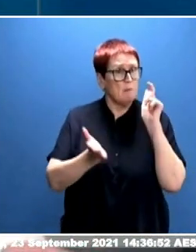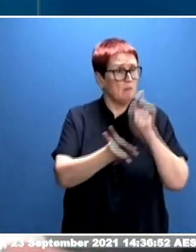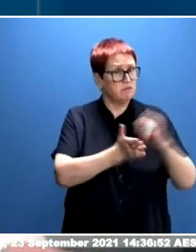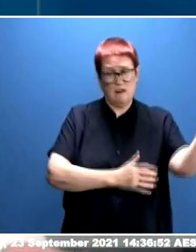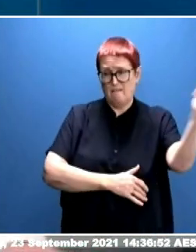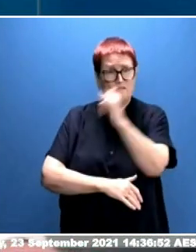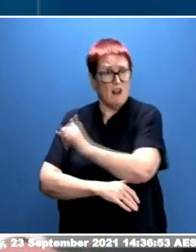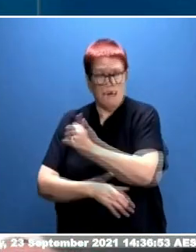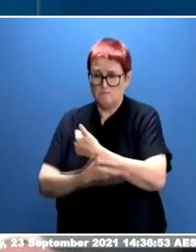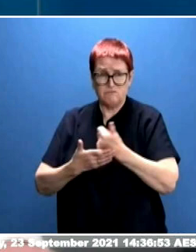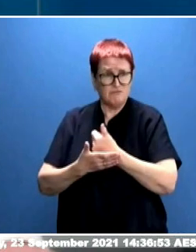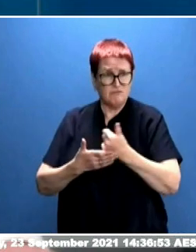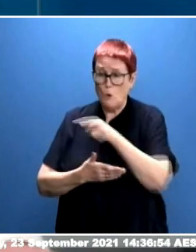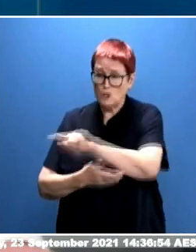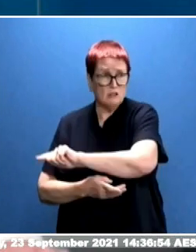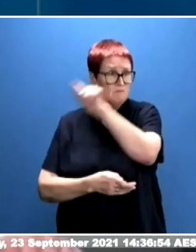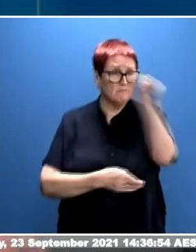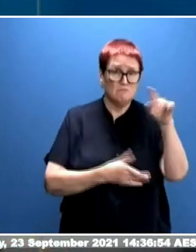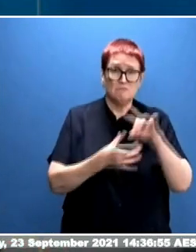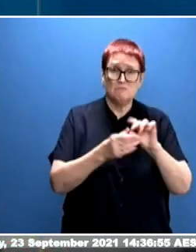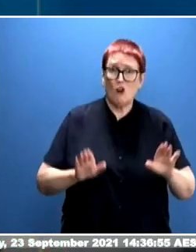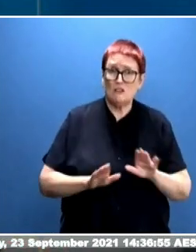taken her back there for holidays.